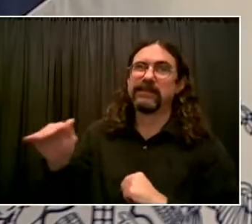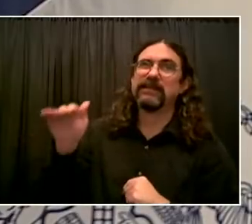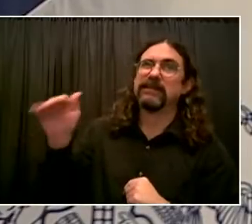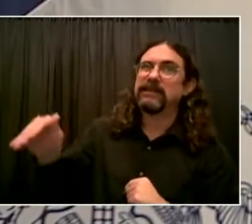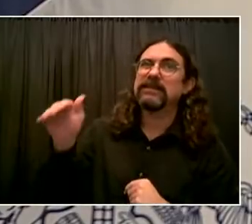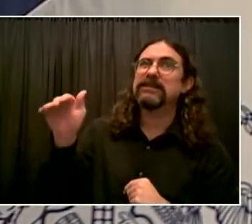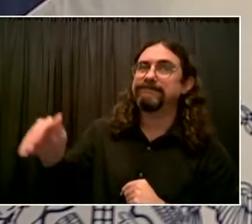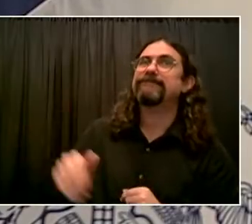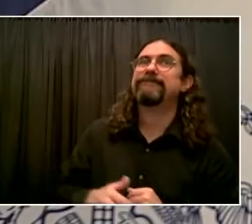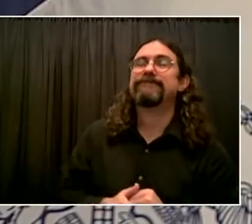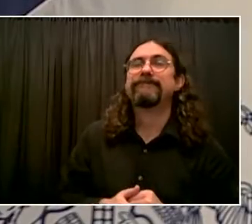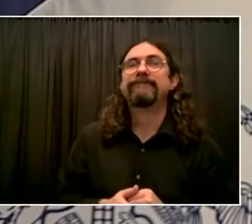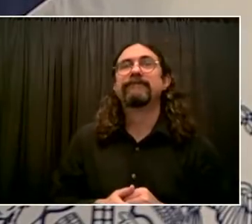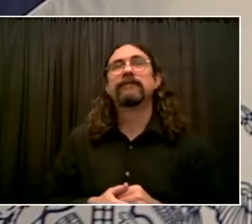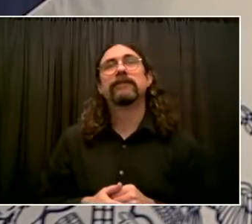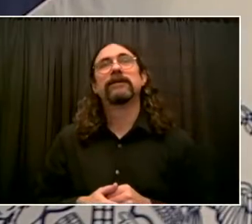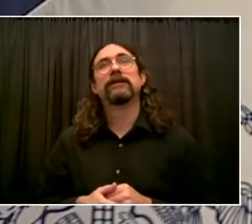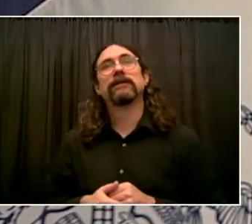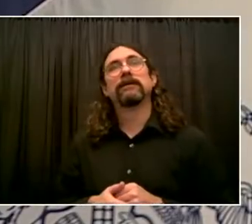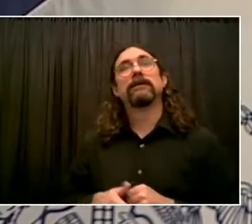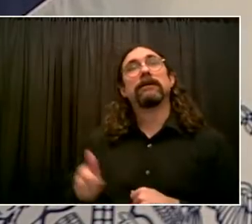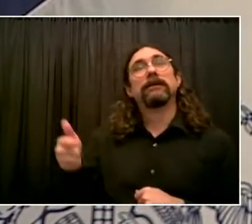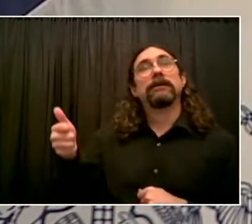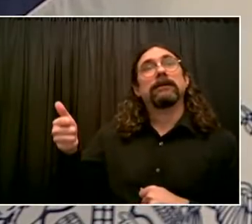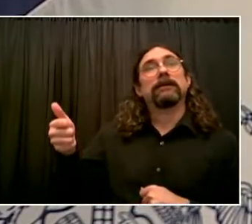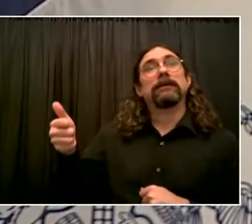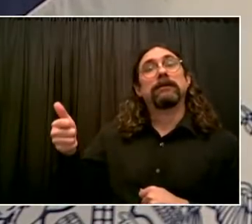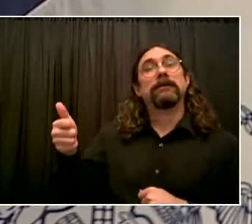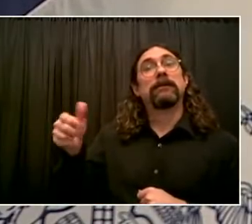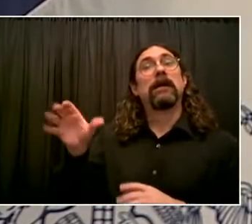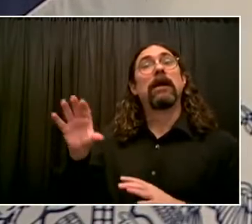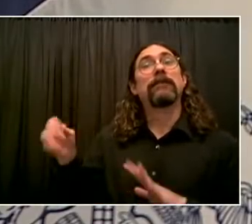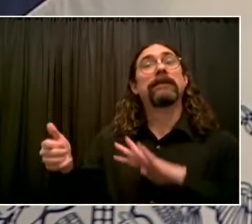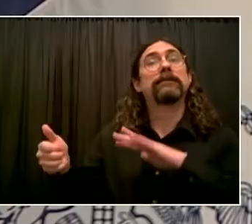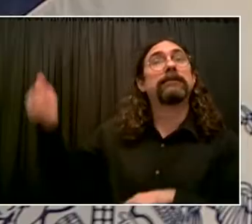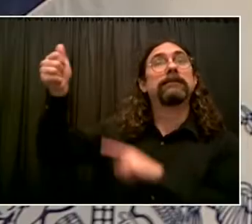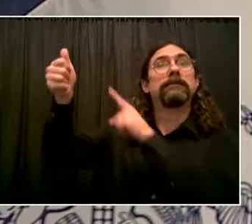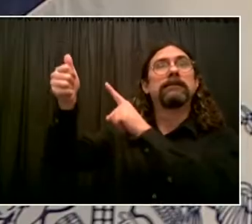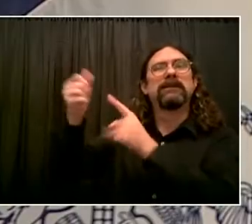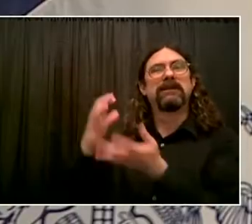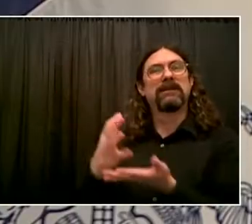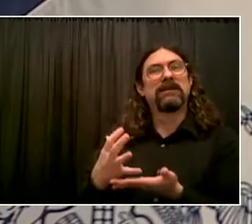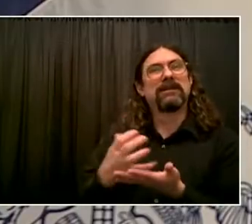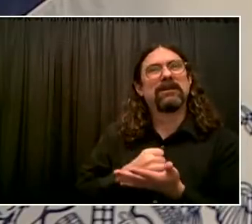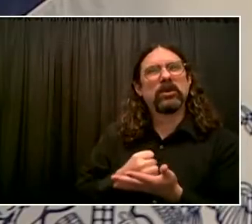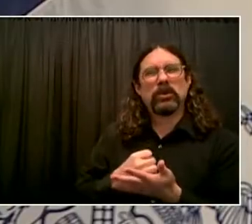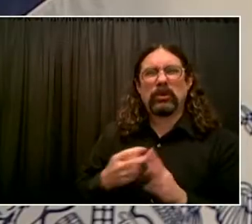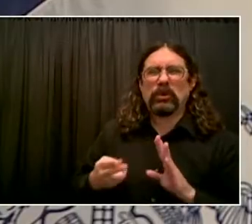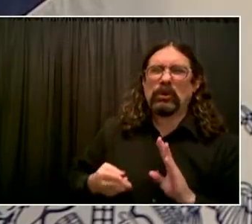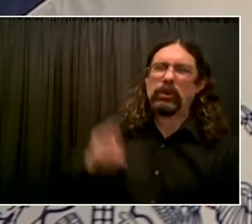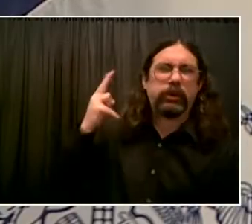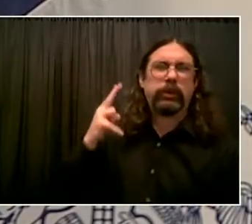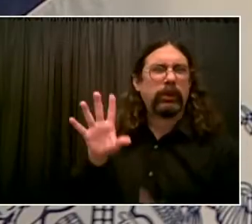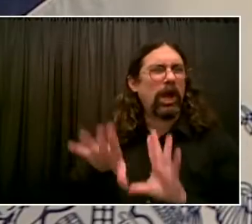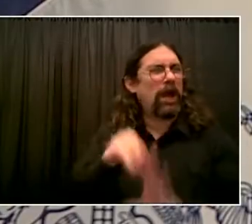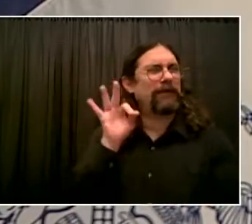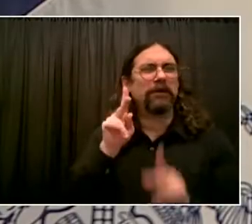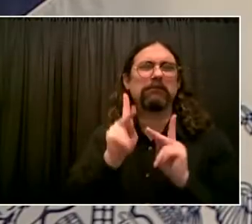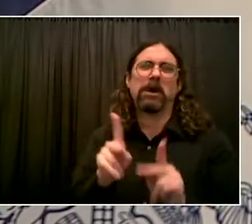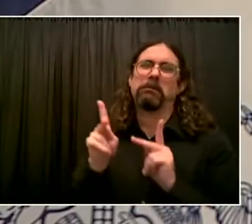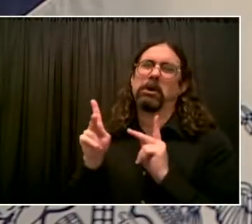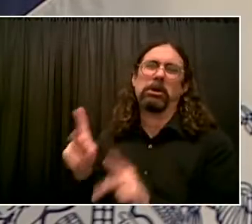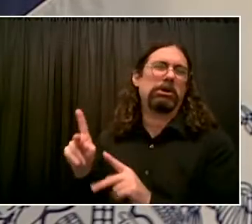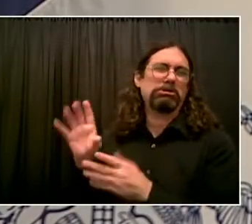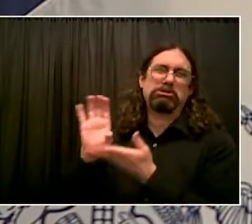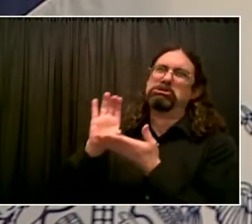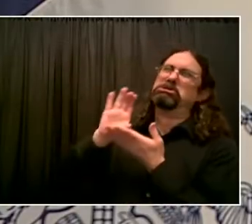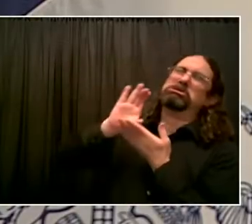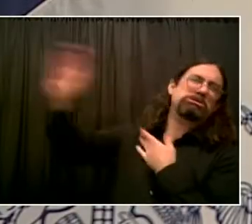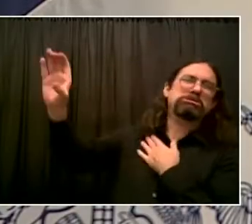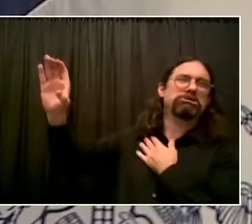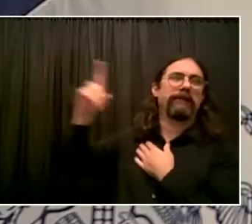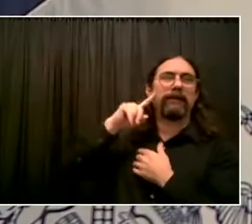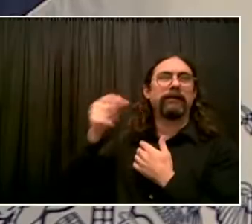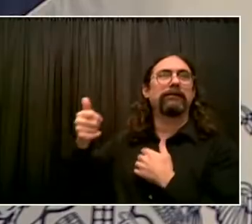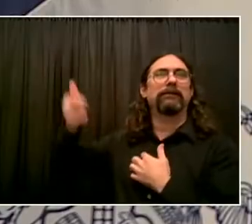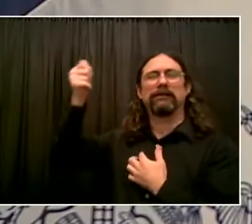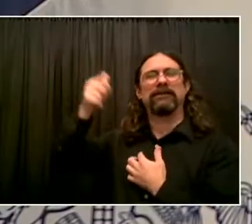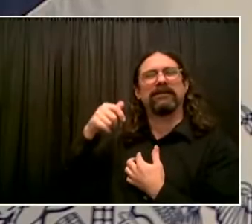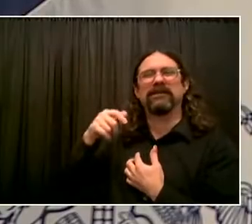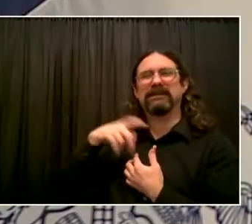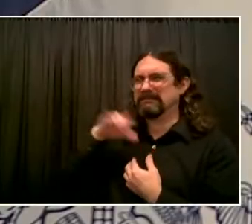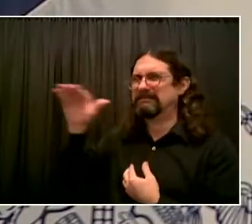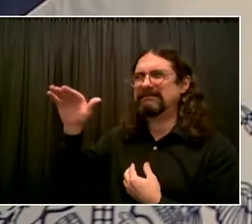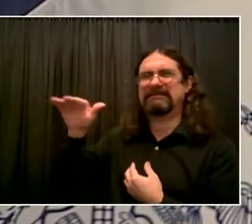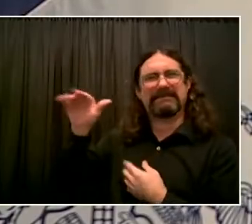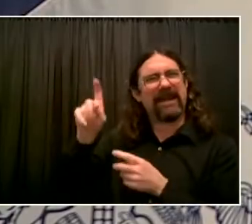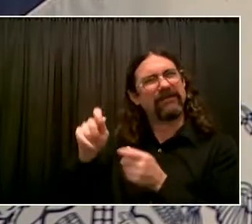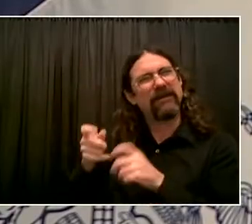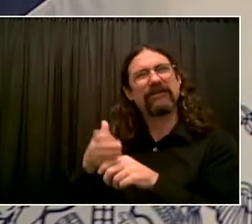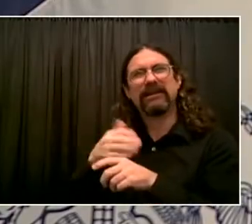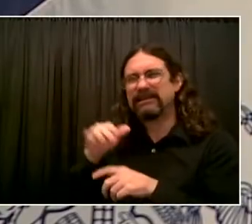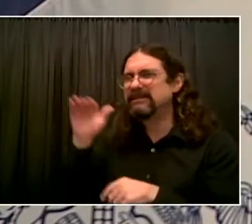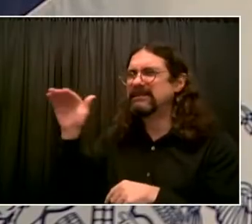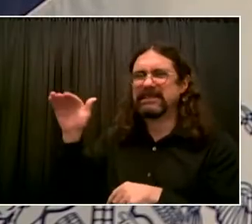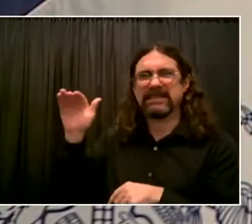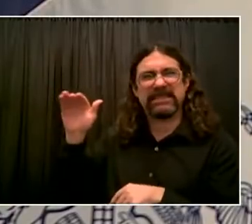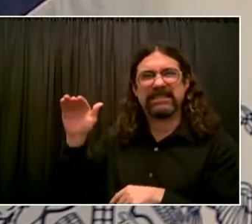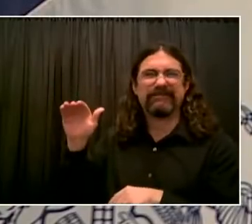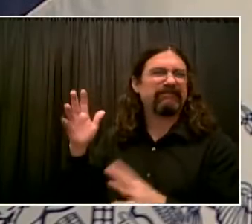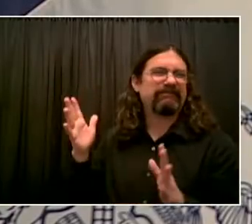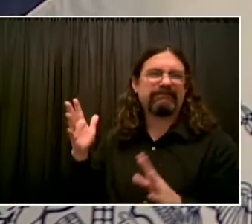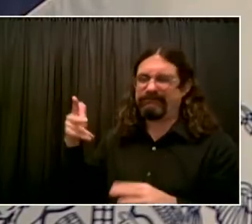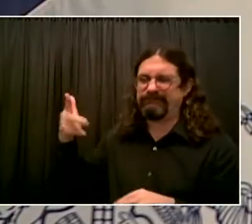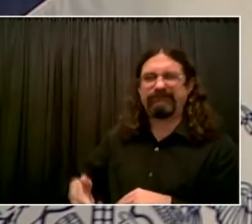DOING THE WRONG THNIG.